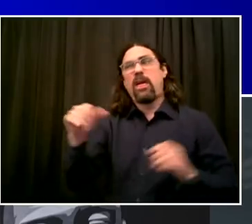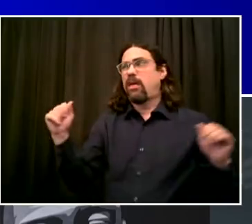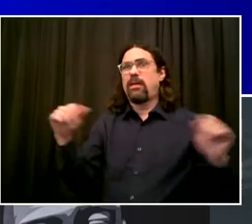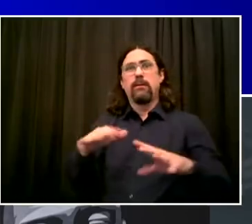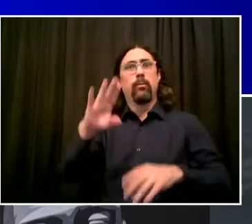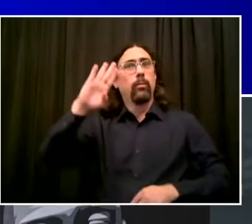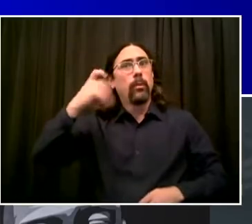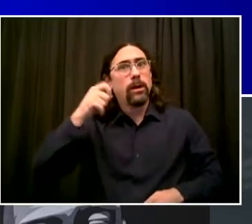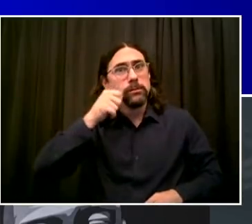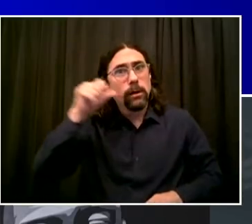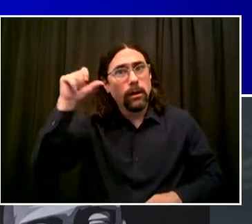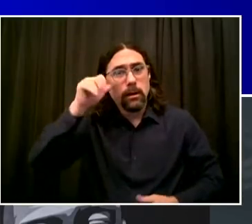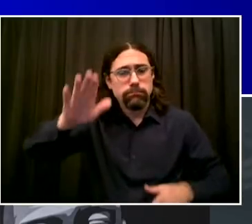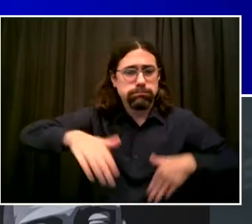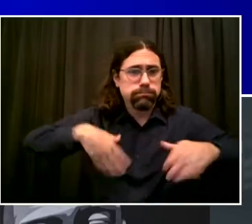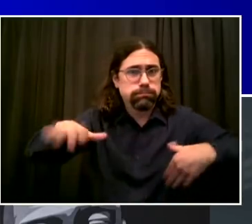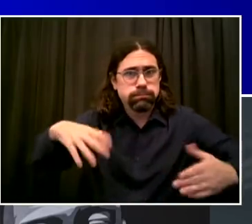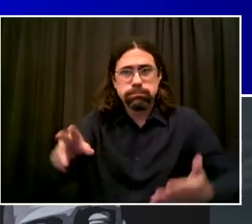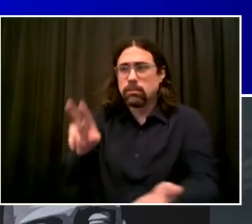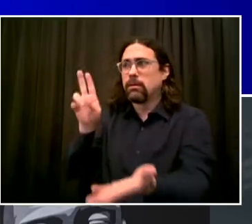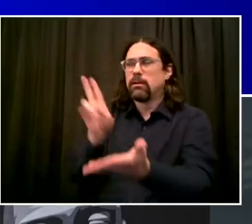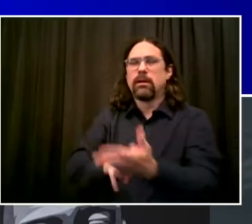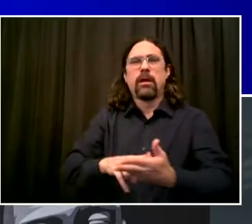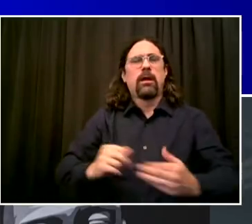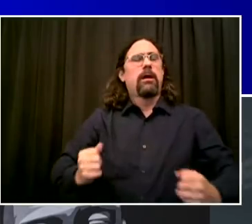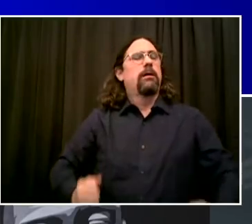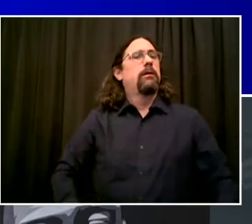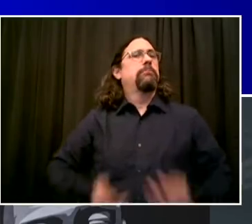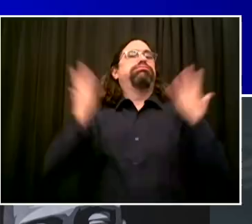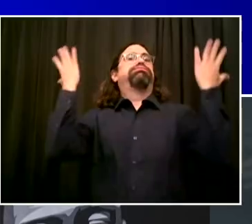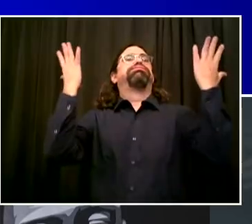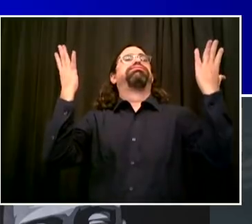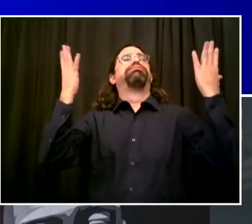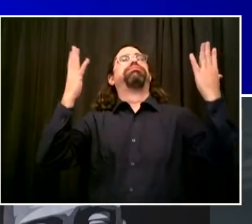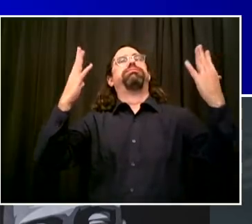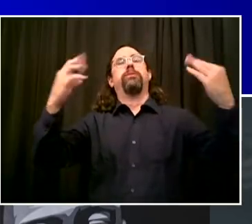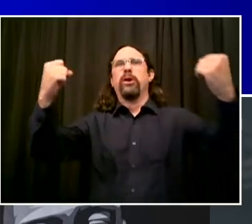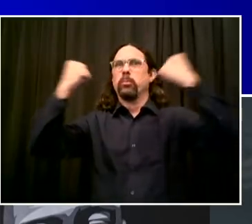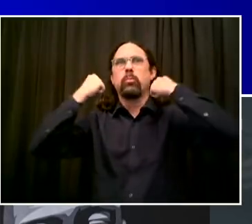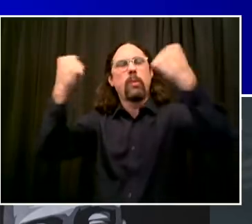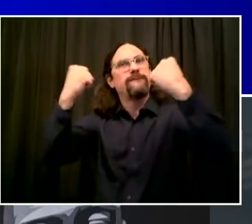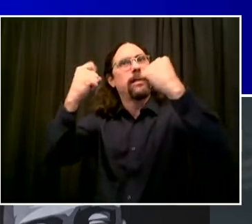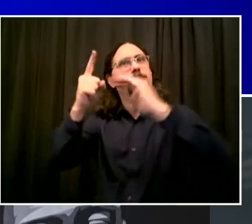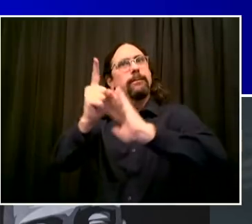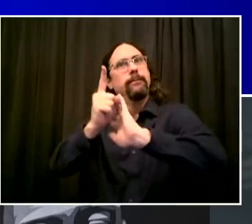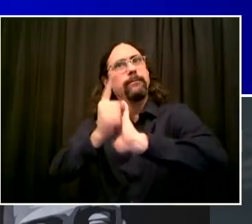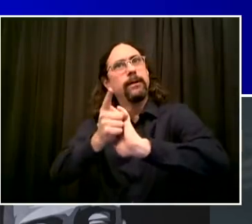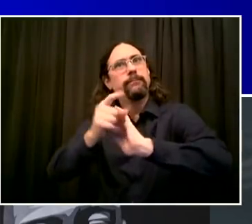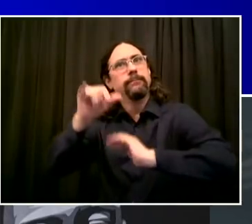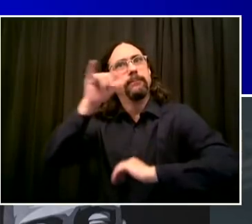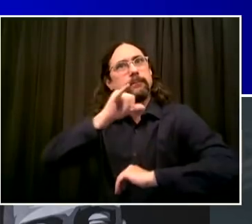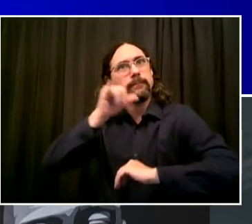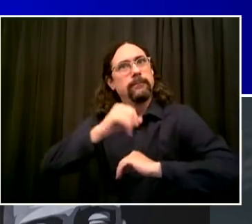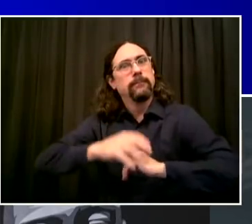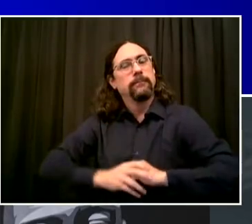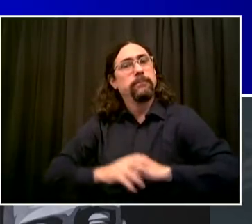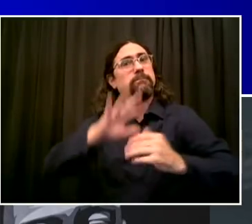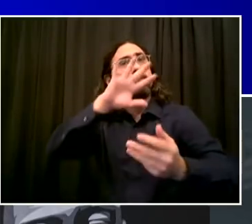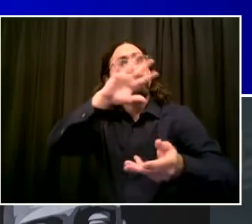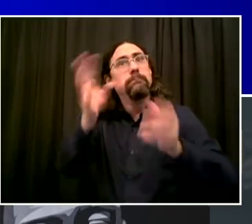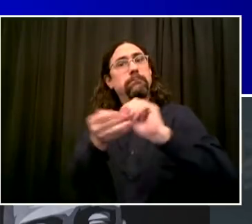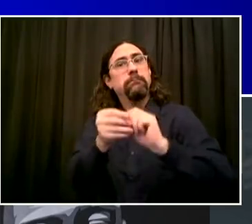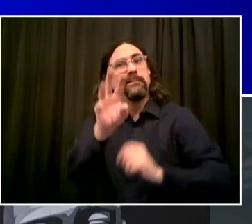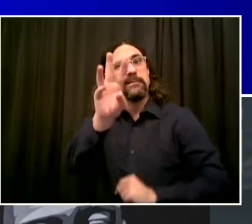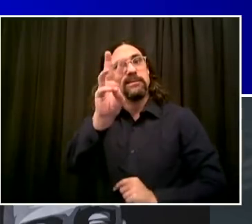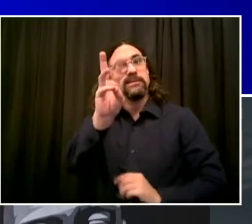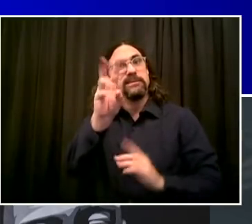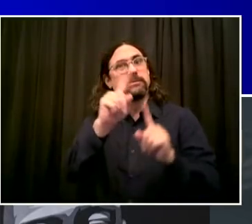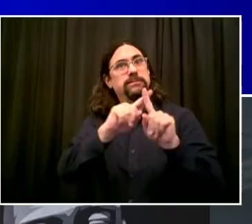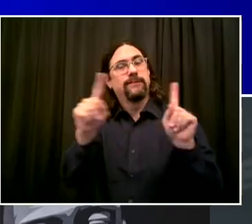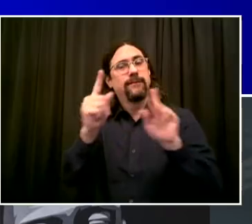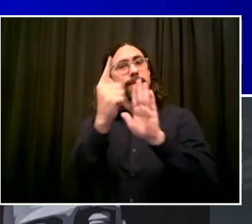CITY TO BRING US